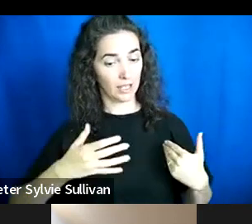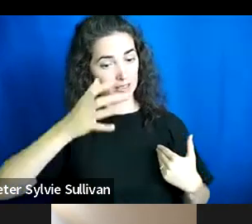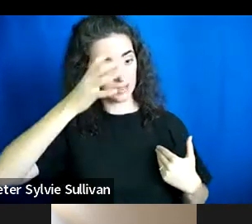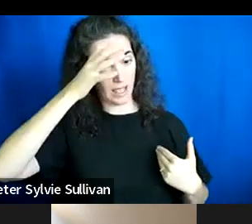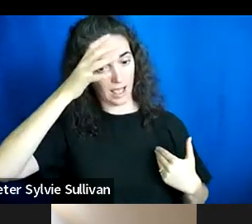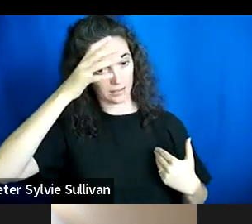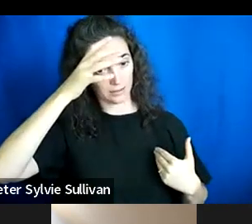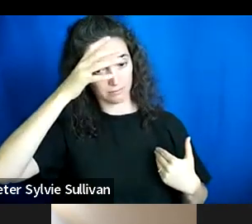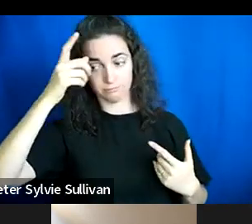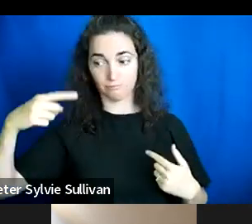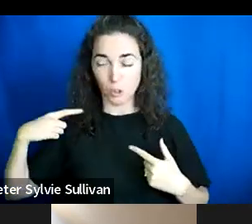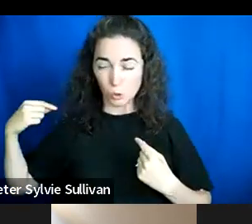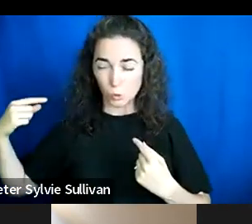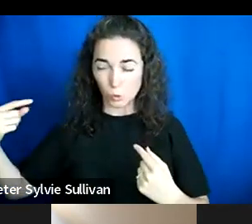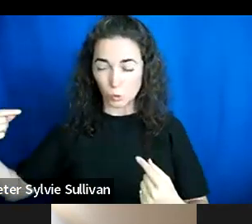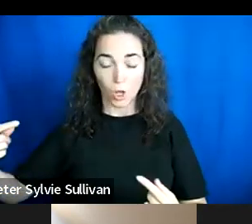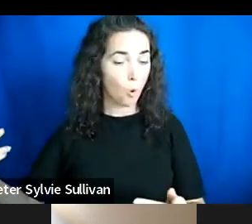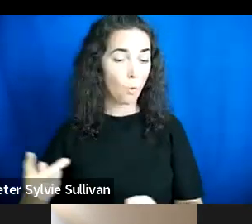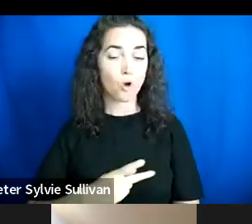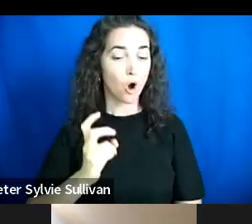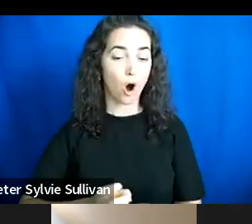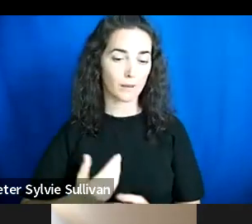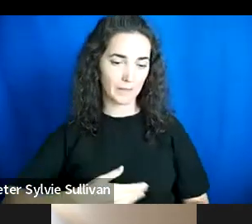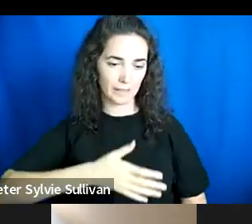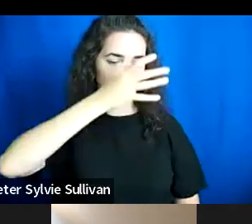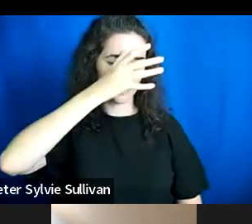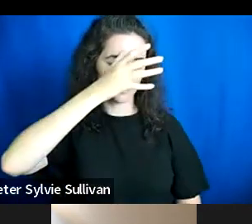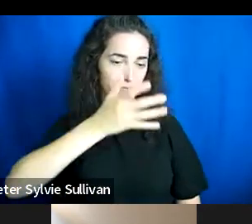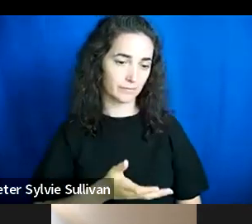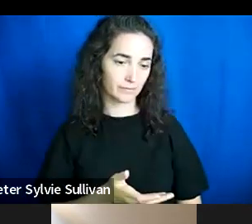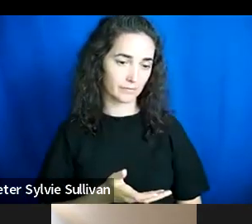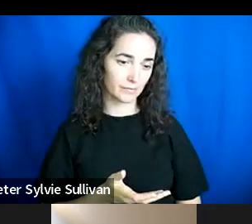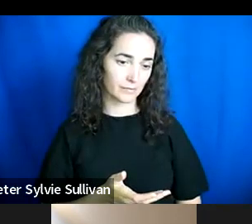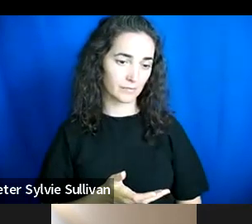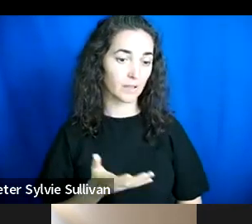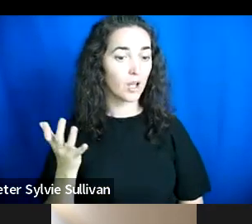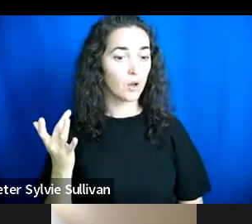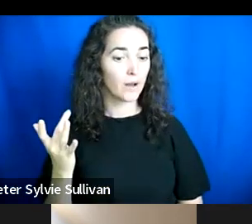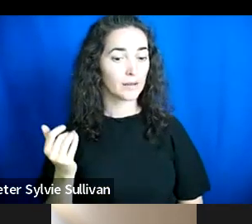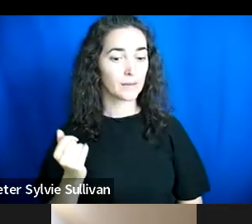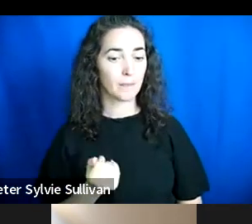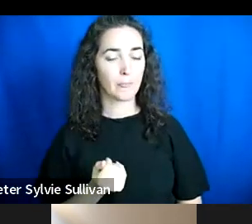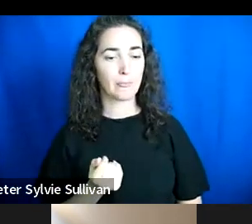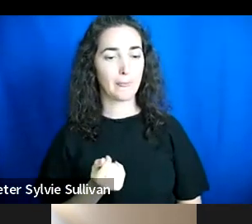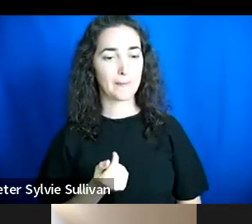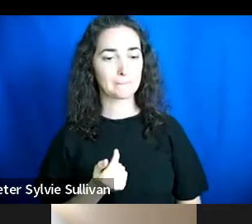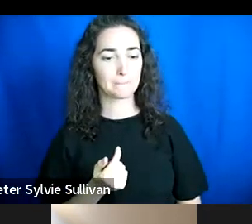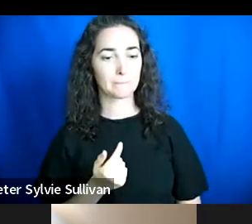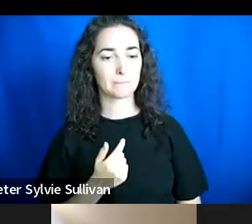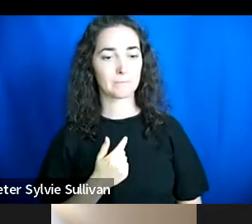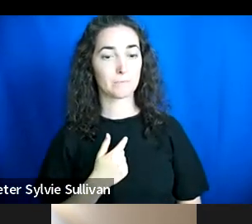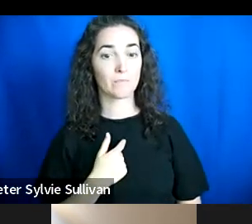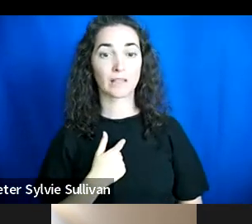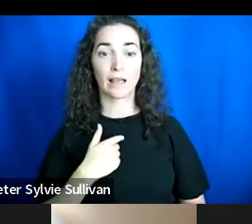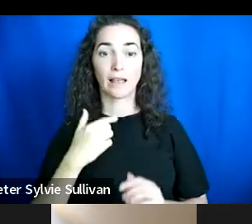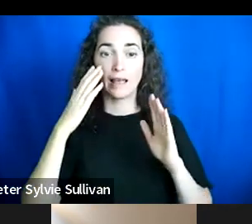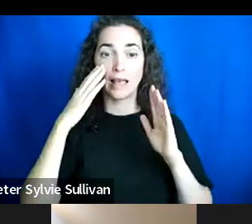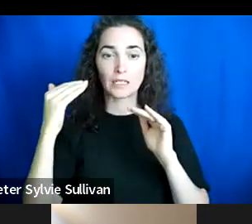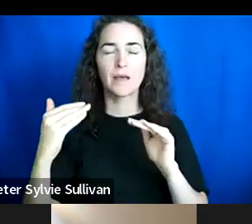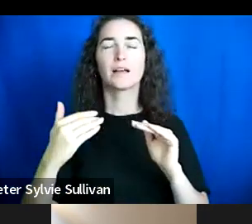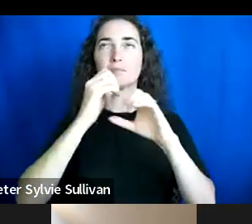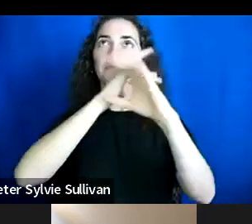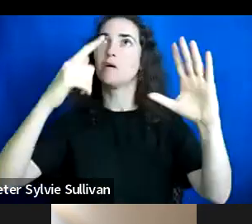In my life, because you know, you have these expectations that So i'm gonna be this type of parent my child is gonna act this type of way.